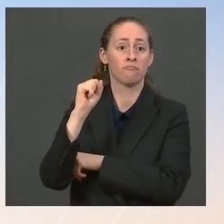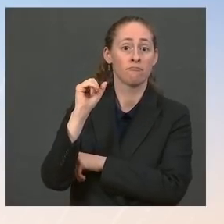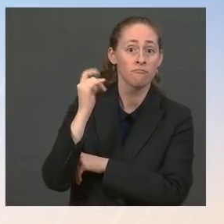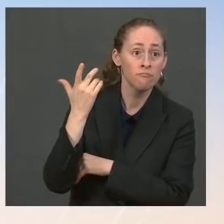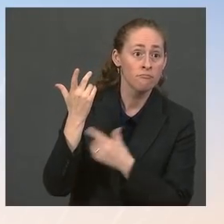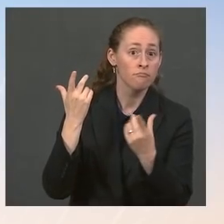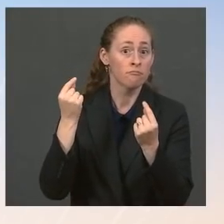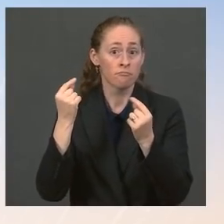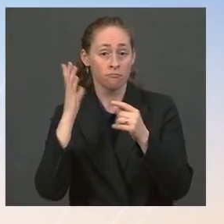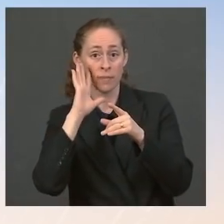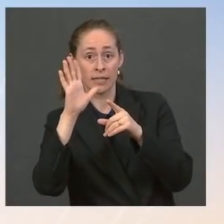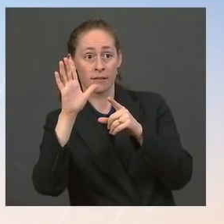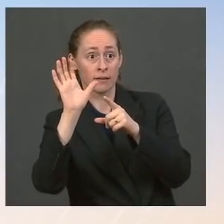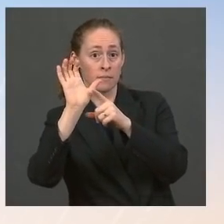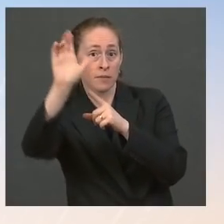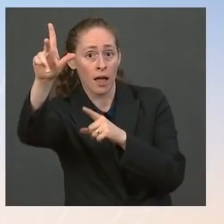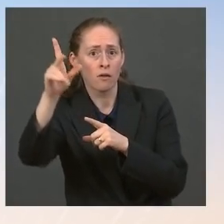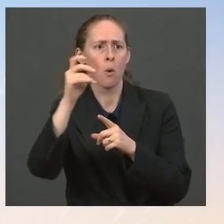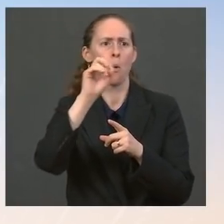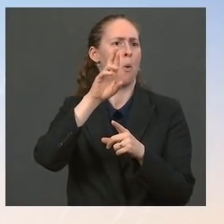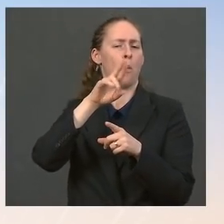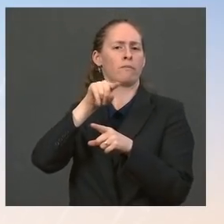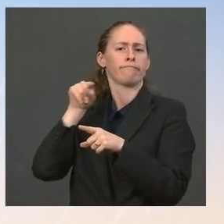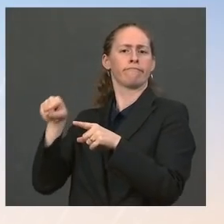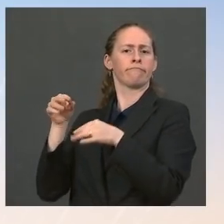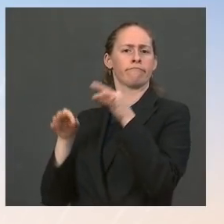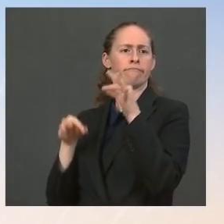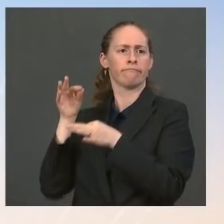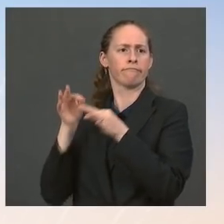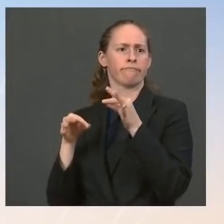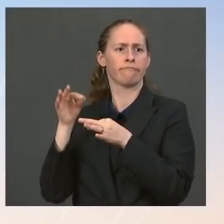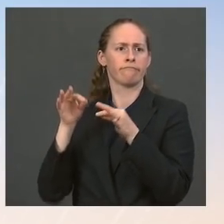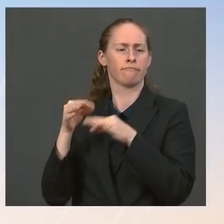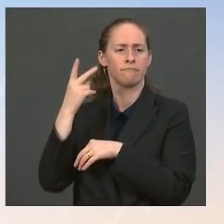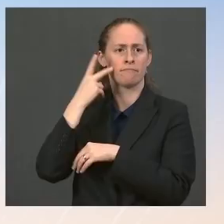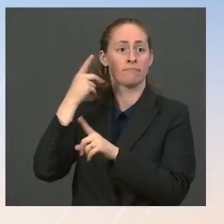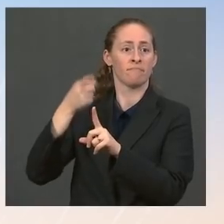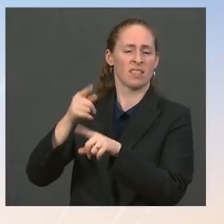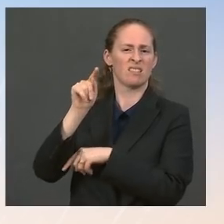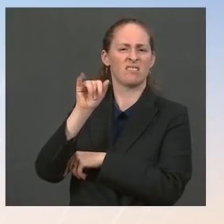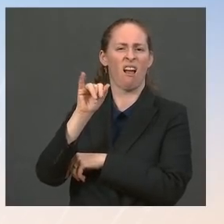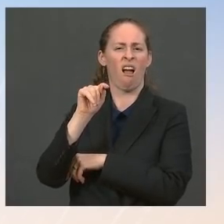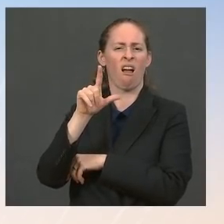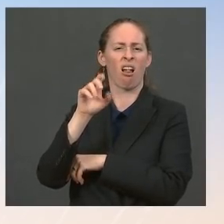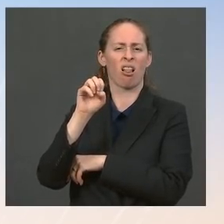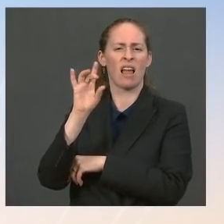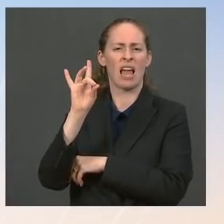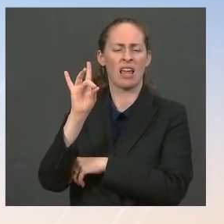in immigration removal proceedings under Title 8. We have previously articulated publicly,